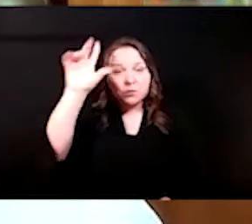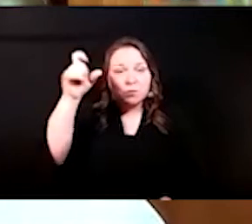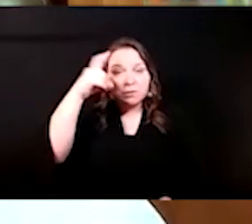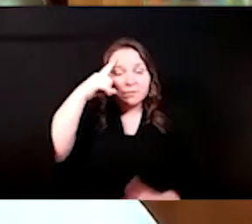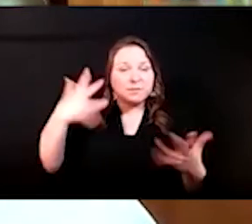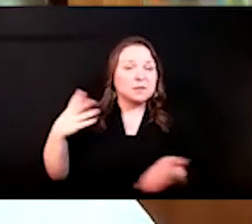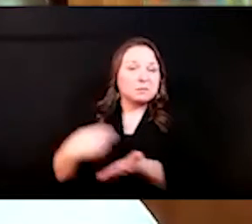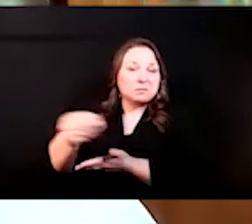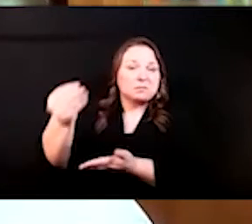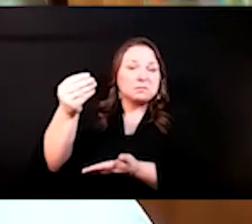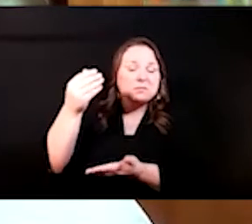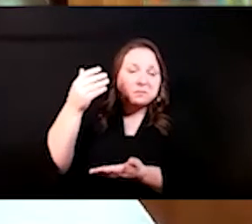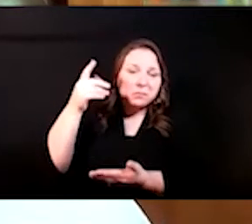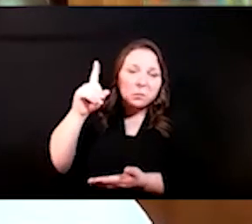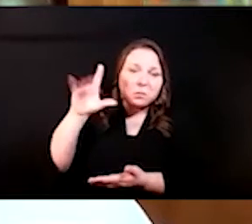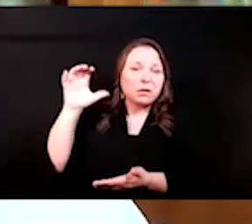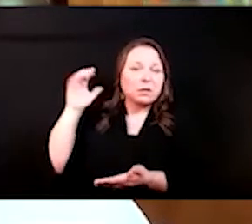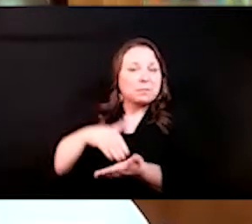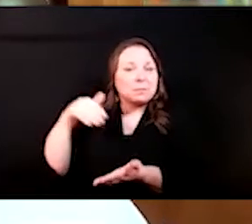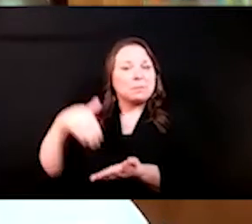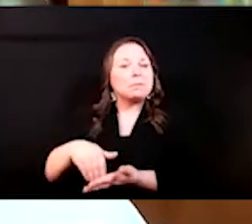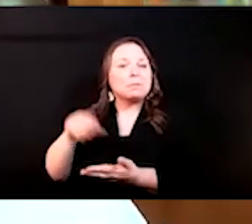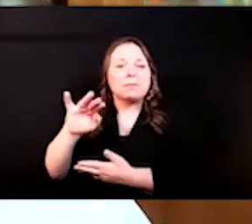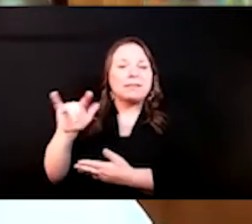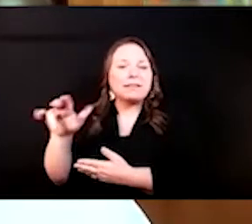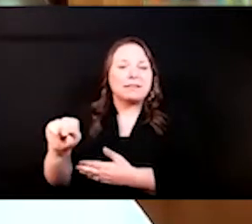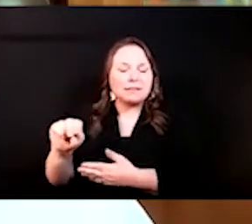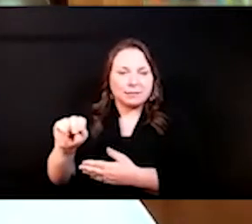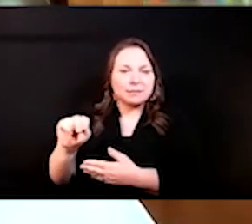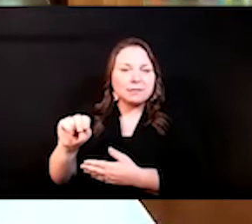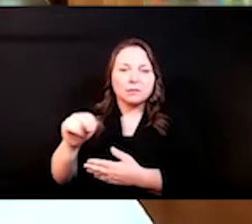GOVERNMENT HAS PURCHASED HUNDREDS OF MILLIONS OF DOSES